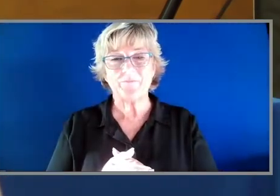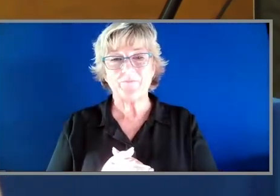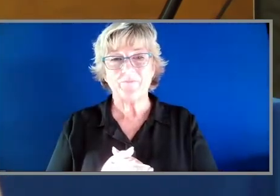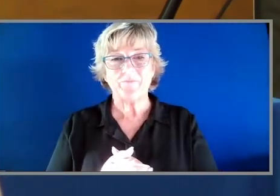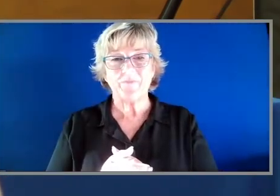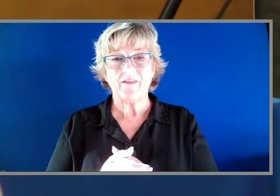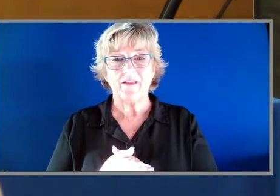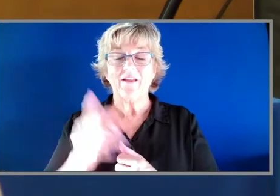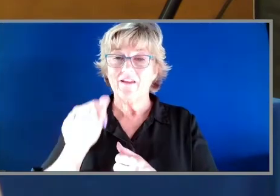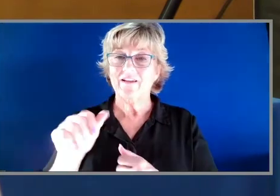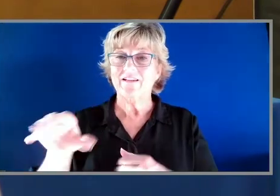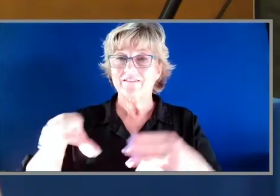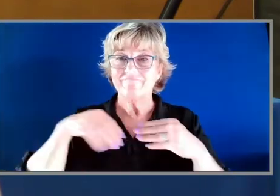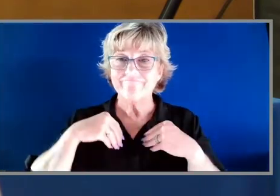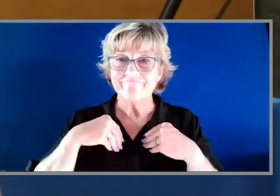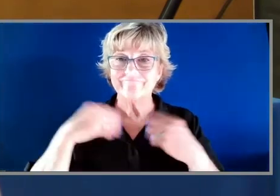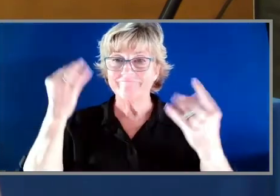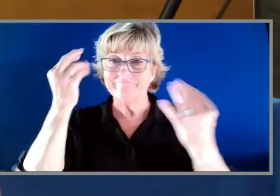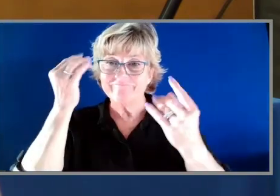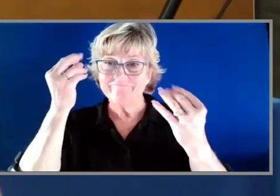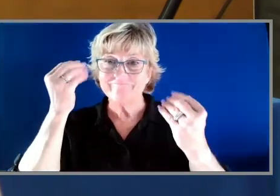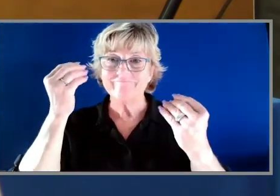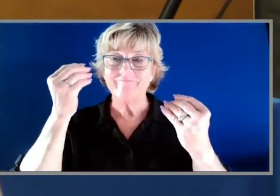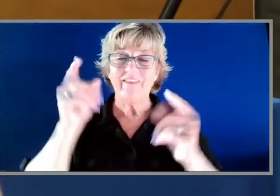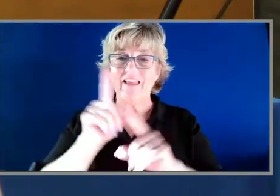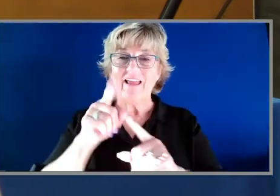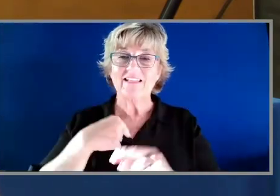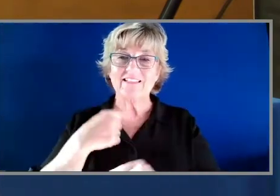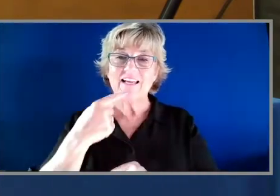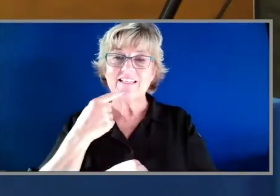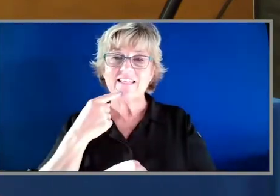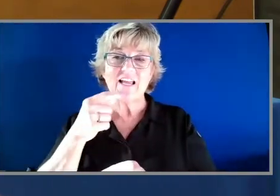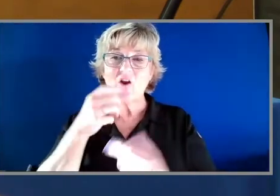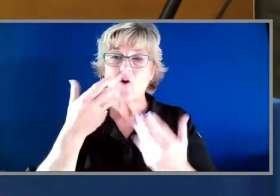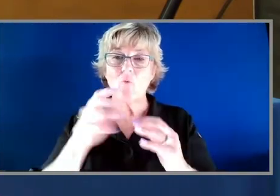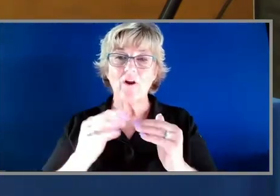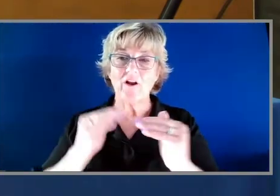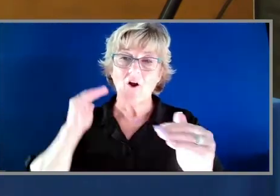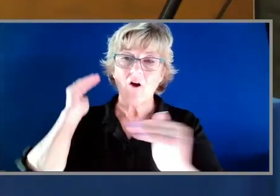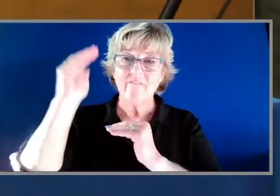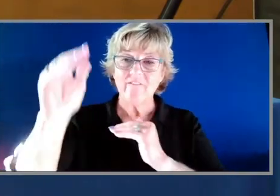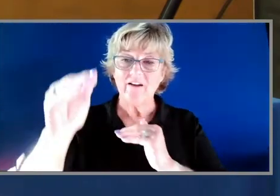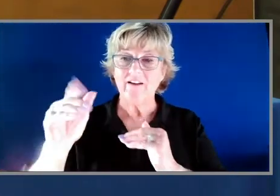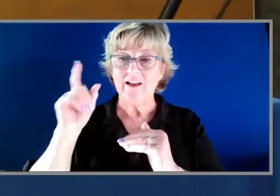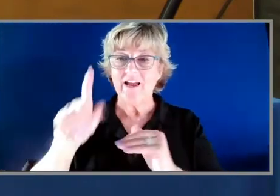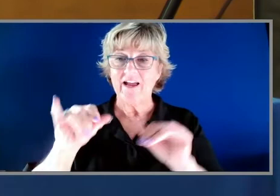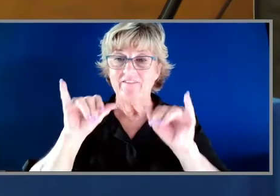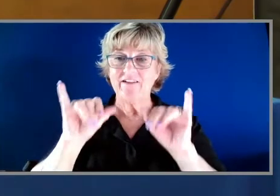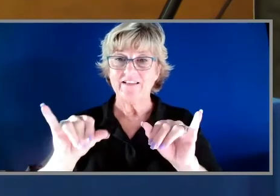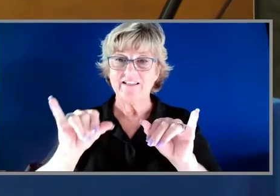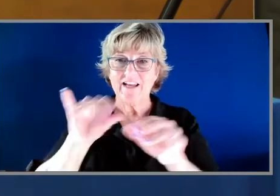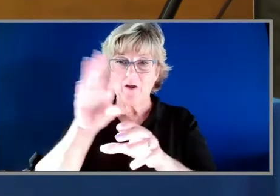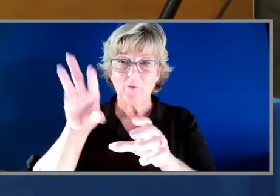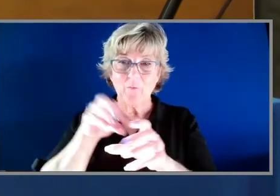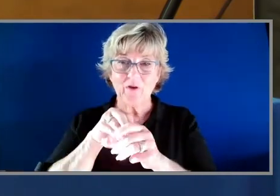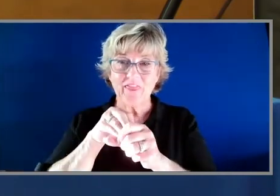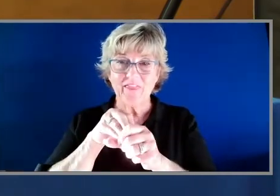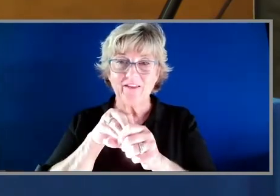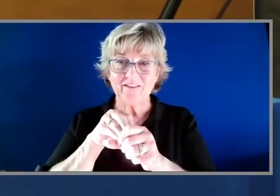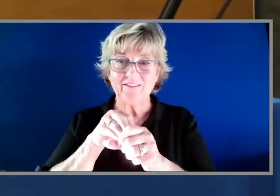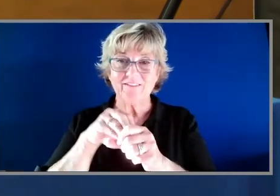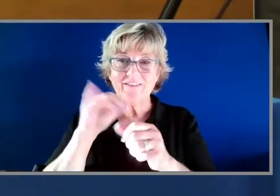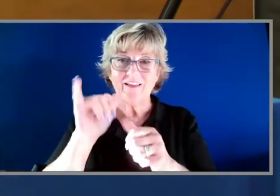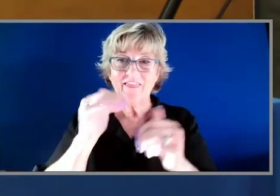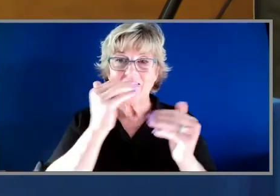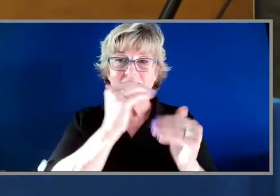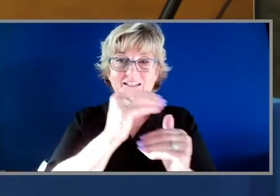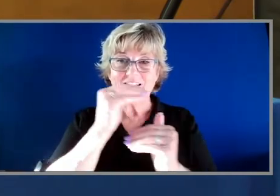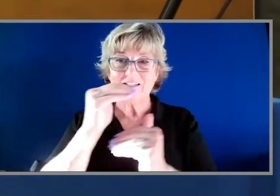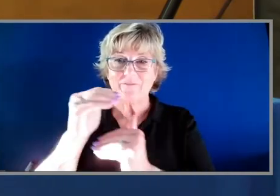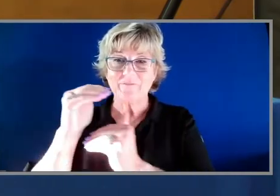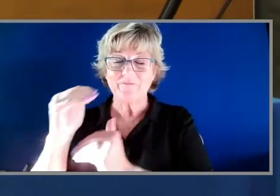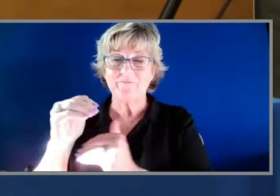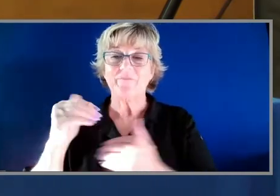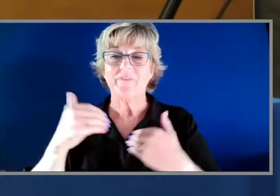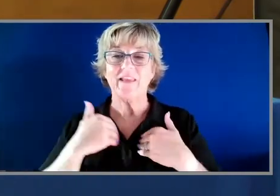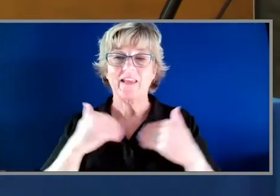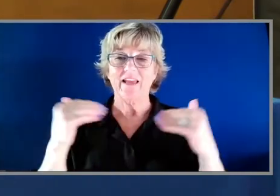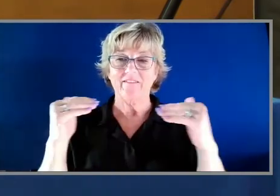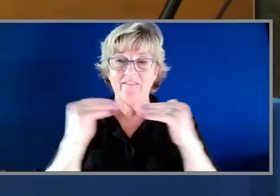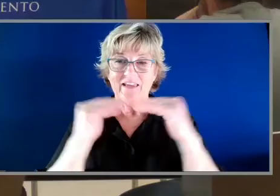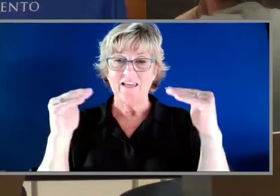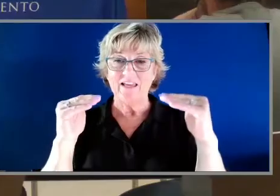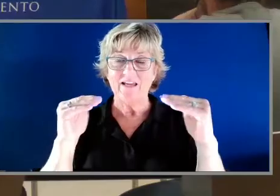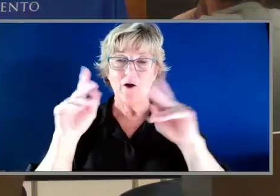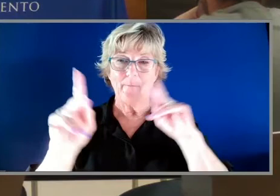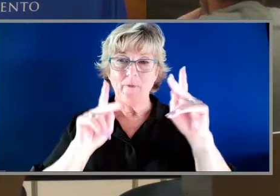Studio: So it's it's it's it's something that could take into consideration, but again, as I, as I said earlier, you don't